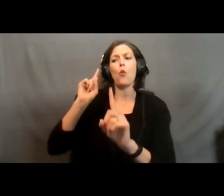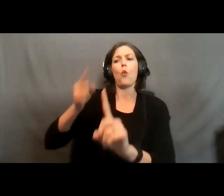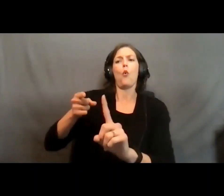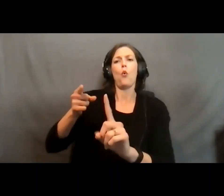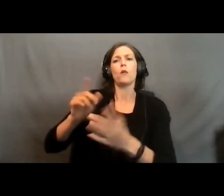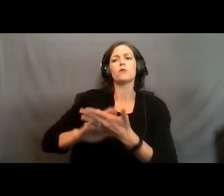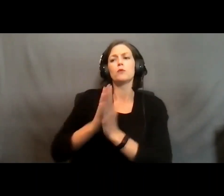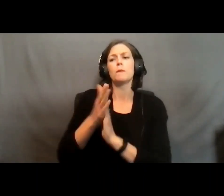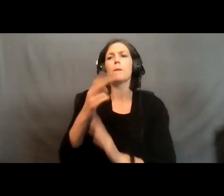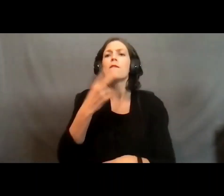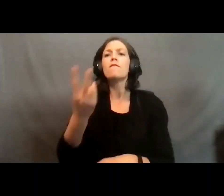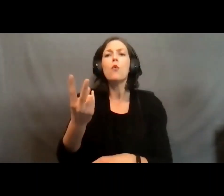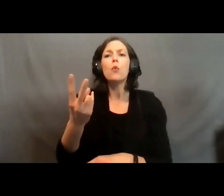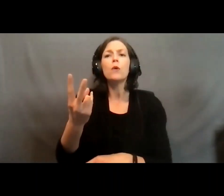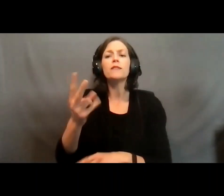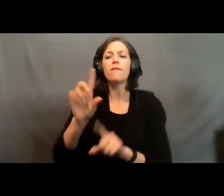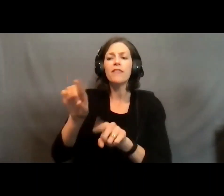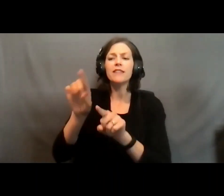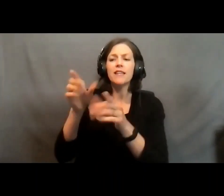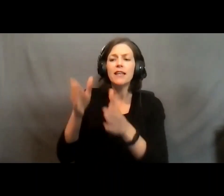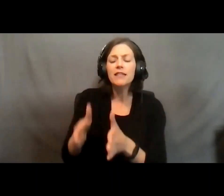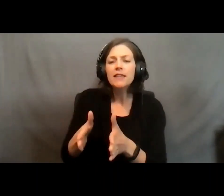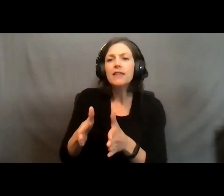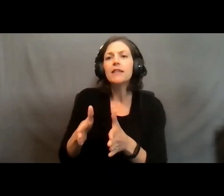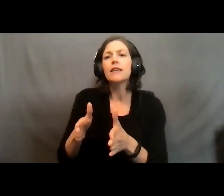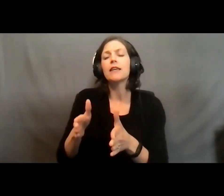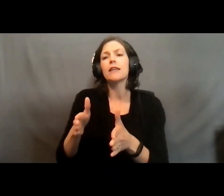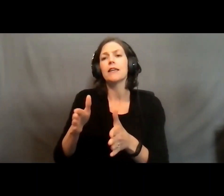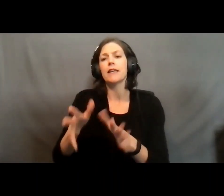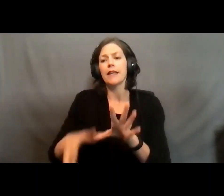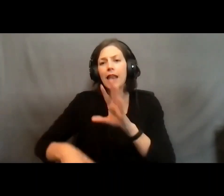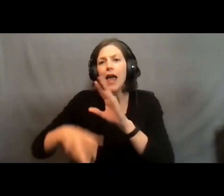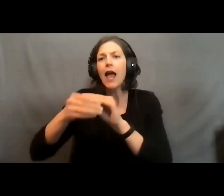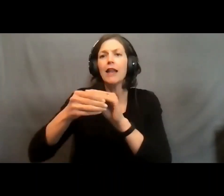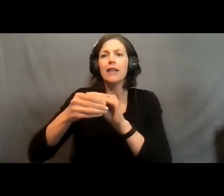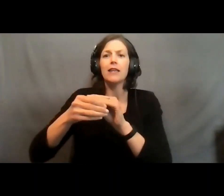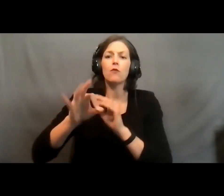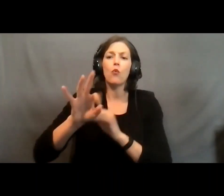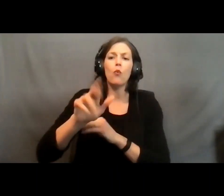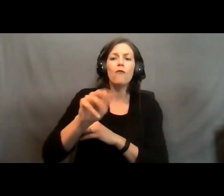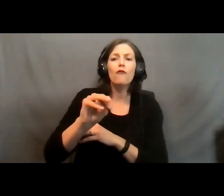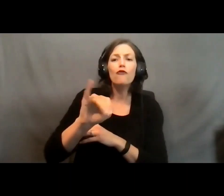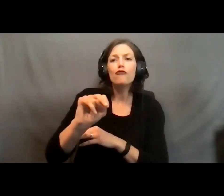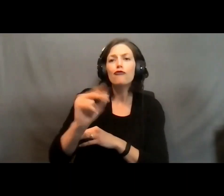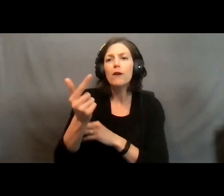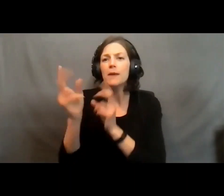and framing or adding issues that enhance 13:35:18 and add to or